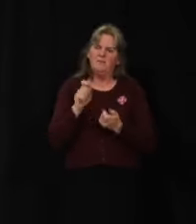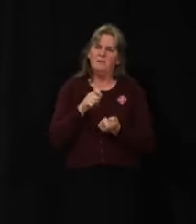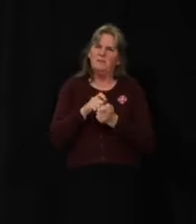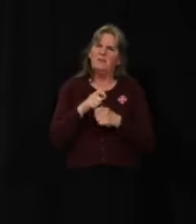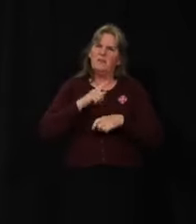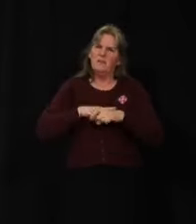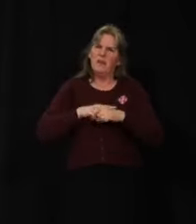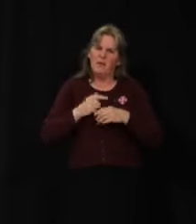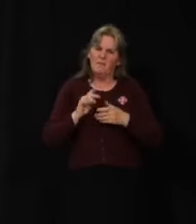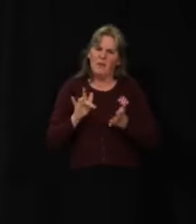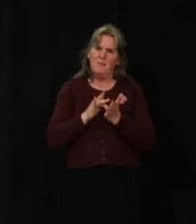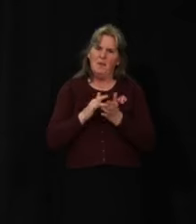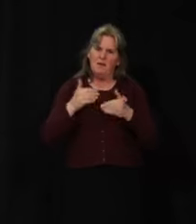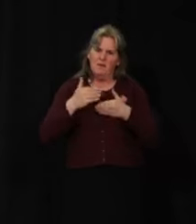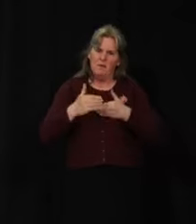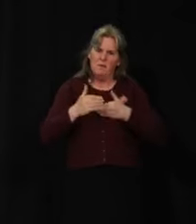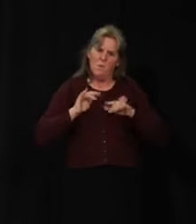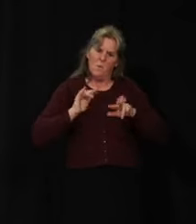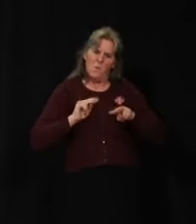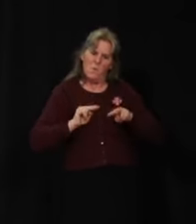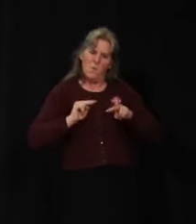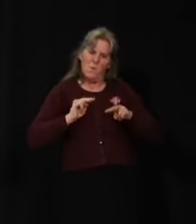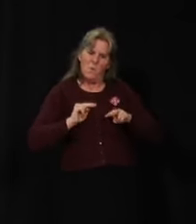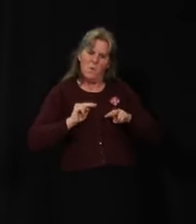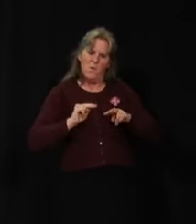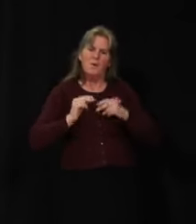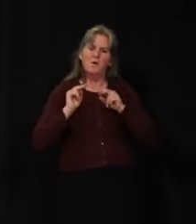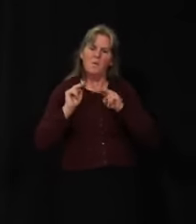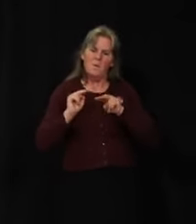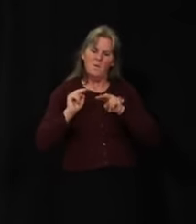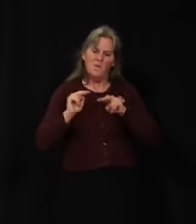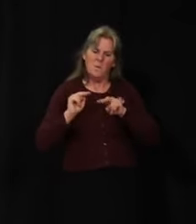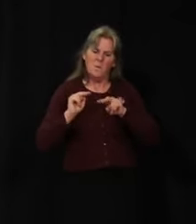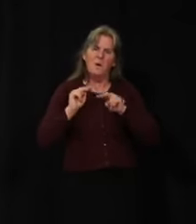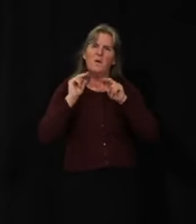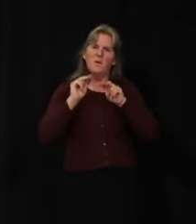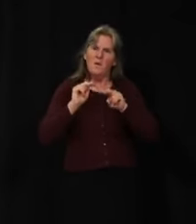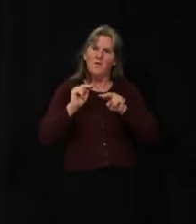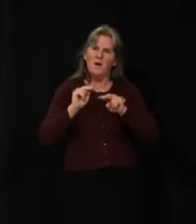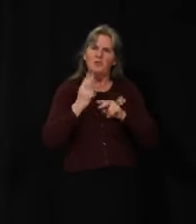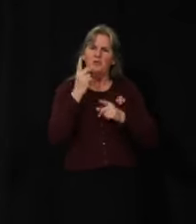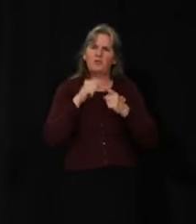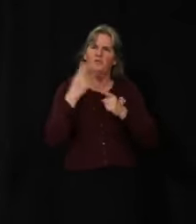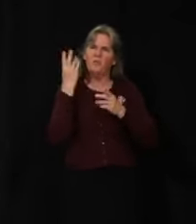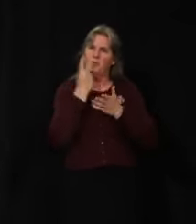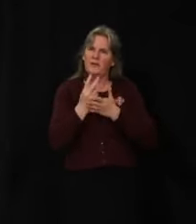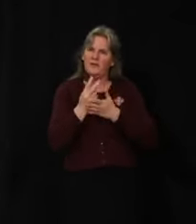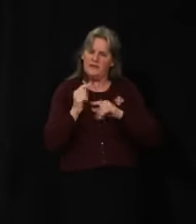watched the national death numbers increase. This week, we are all sad and I'm sure to hear of the first